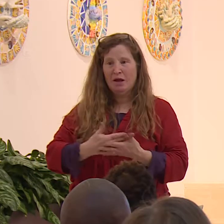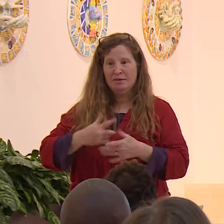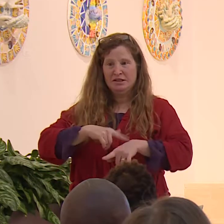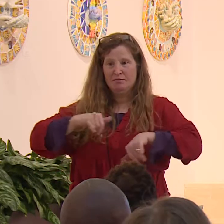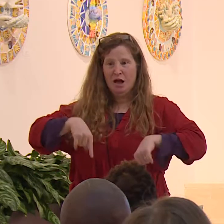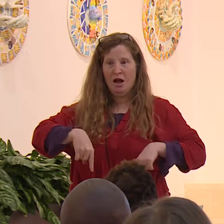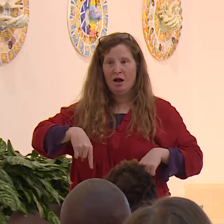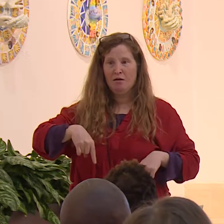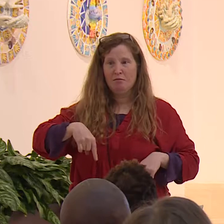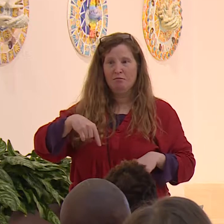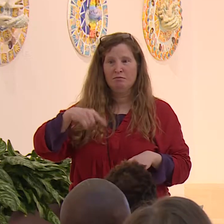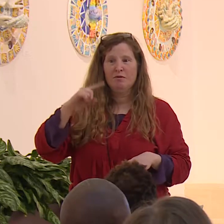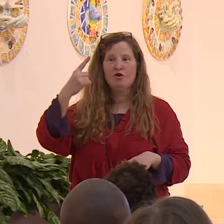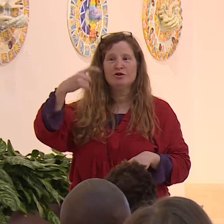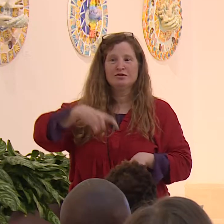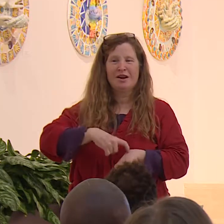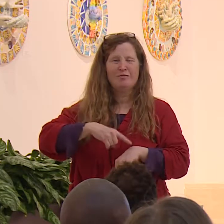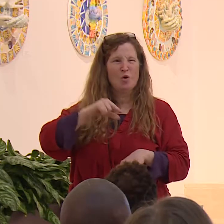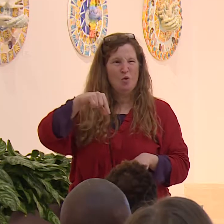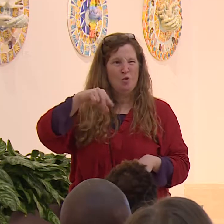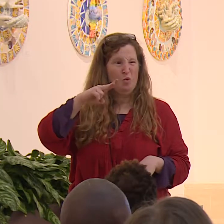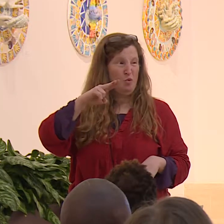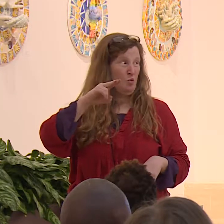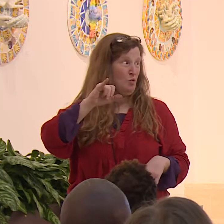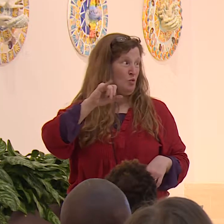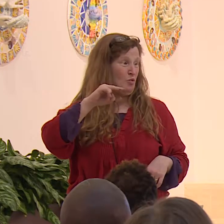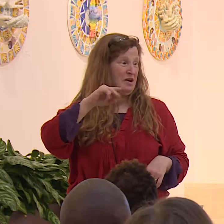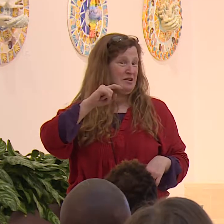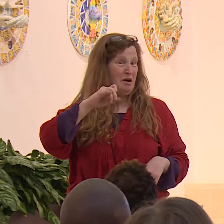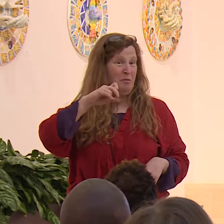and mother who was deaf.